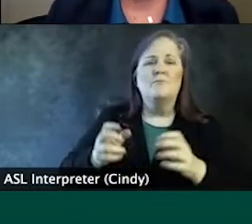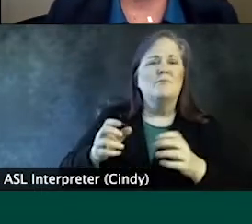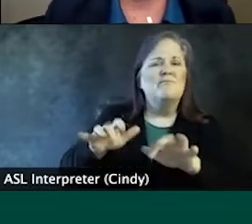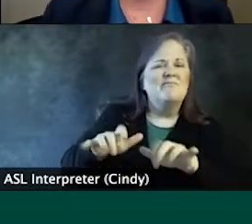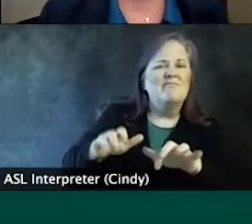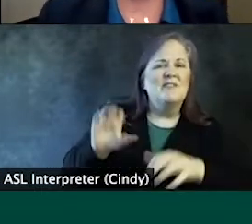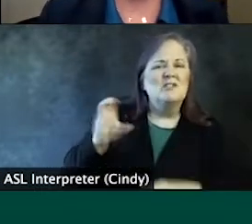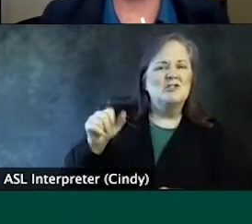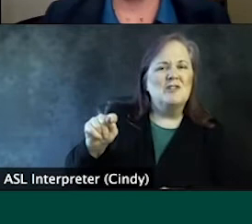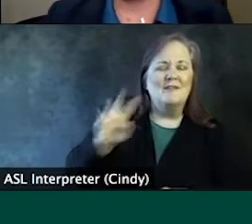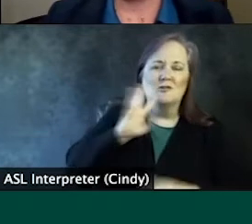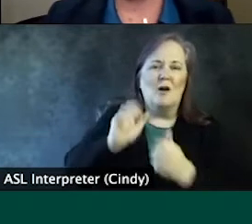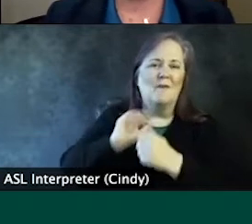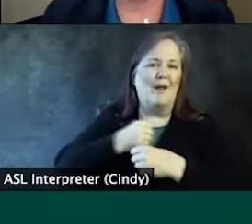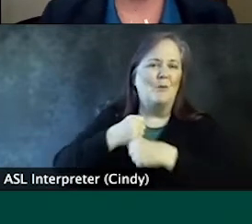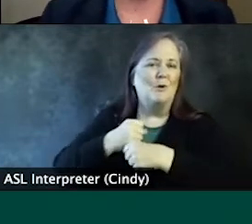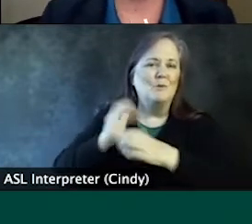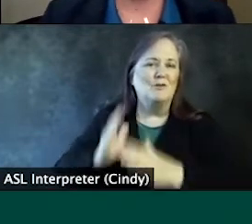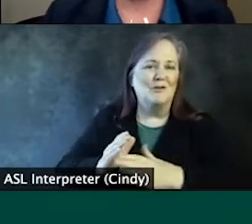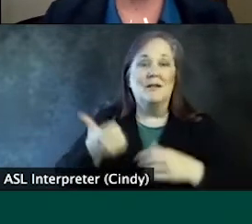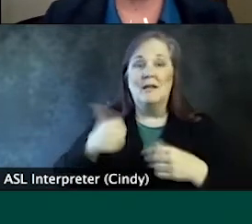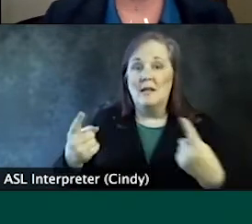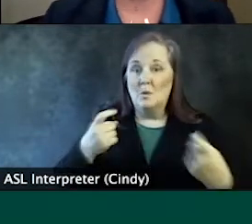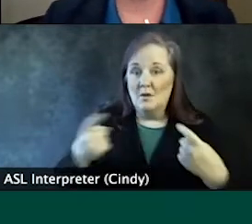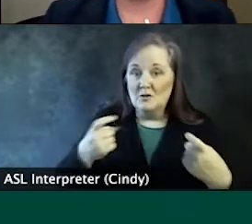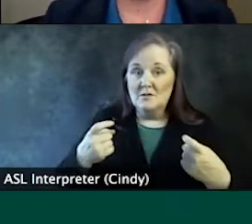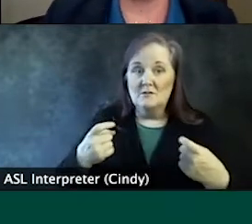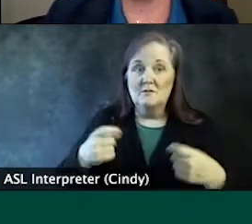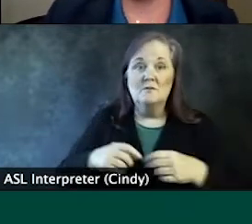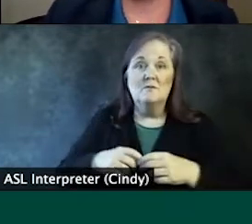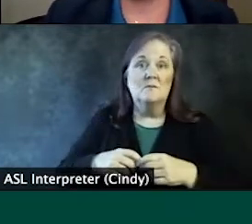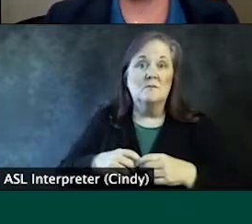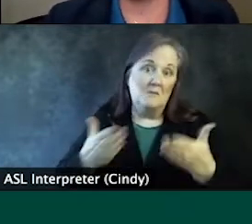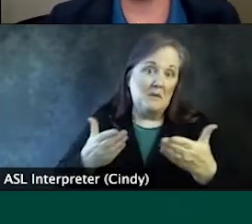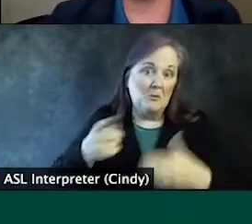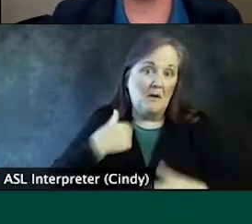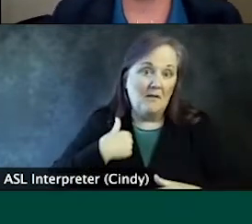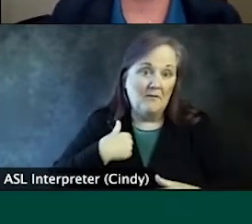We are going to post videos of the entire event, but also individual videos of the initiatives,